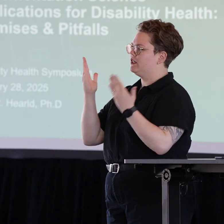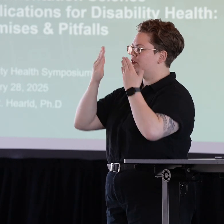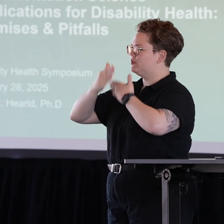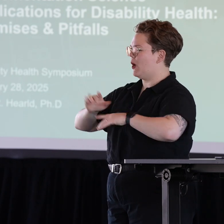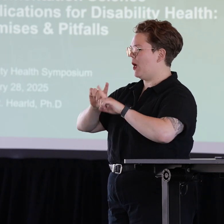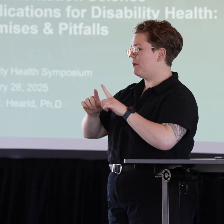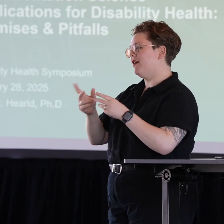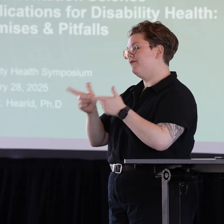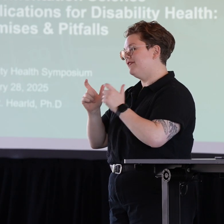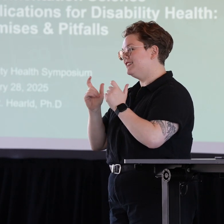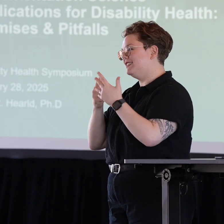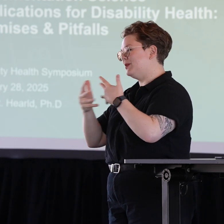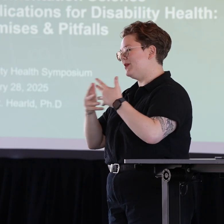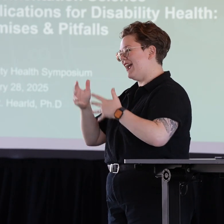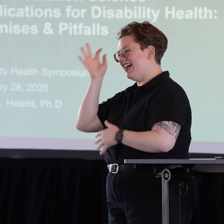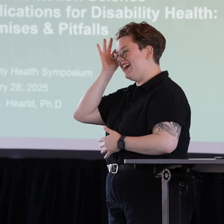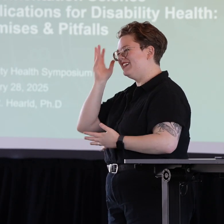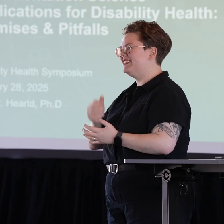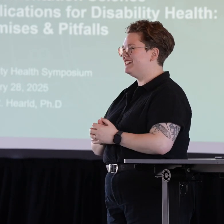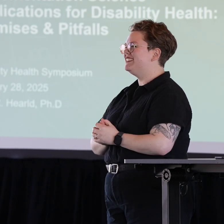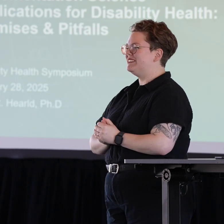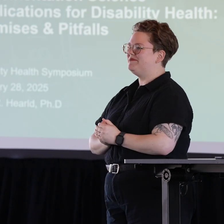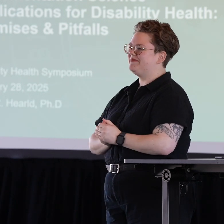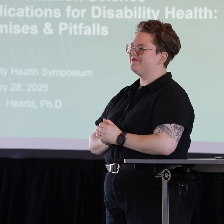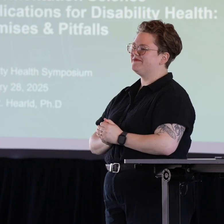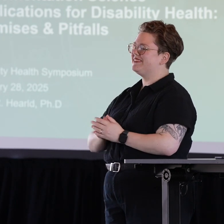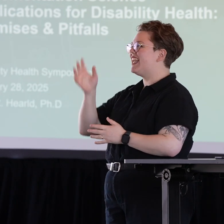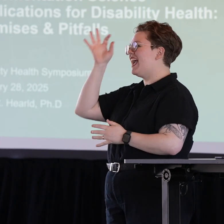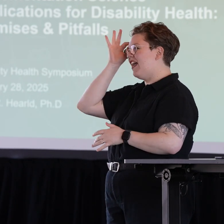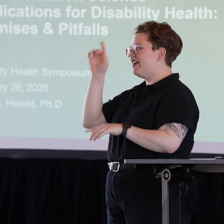graying hair and rapidly- hair that is rapidly declining in